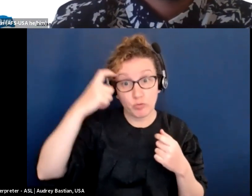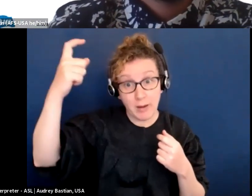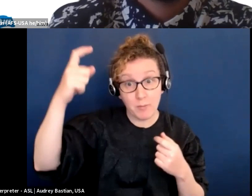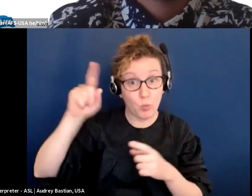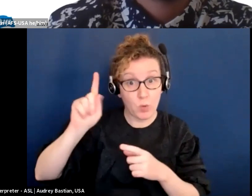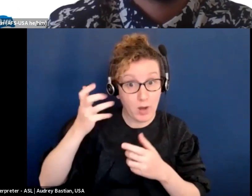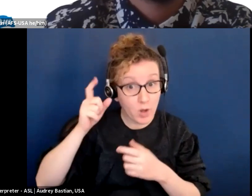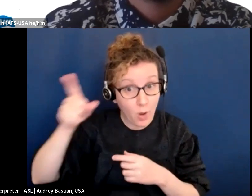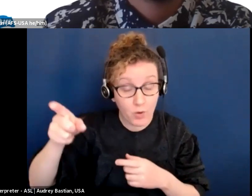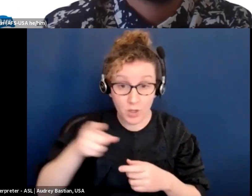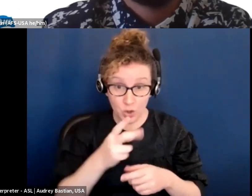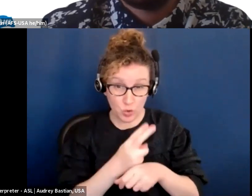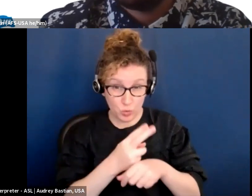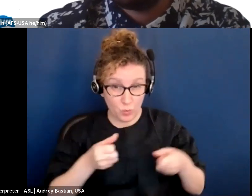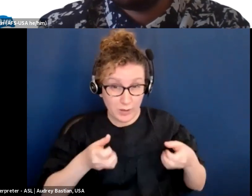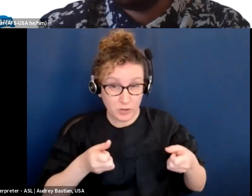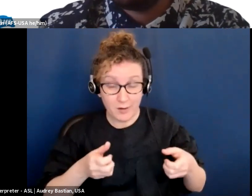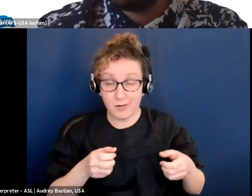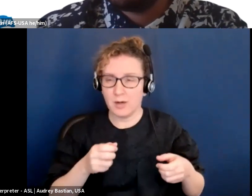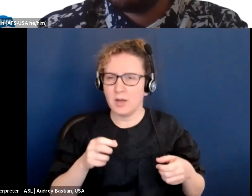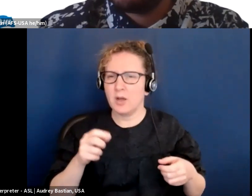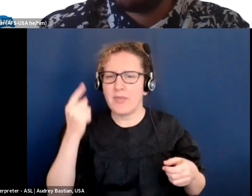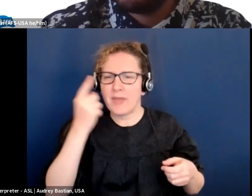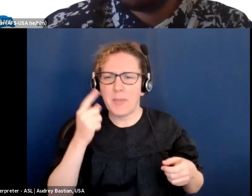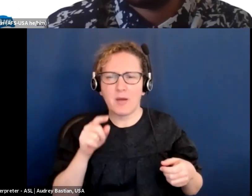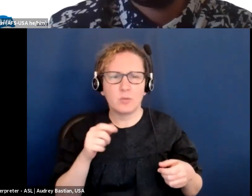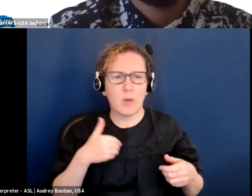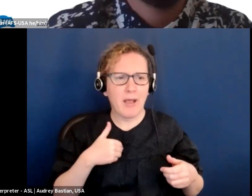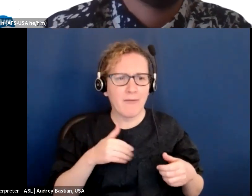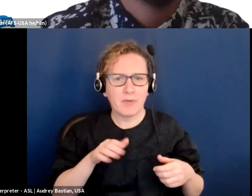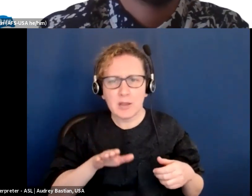you get in the classroom, is there a ledge to get into the classroom? All of those details